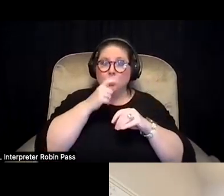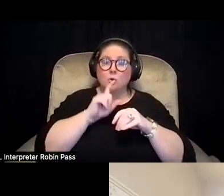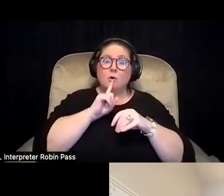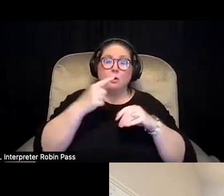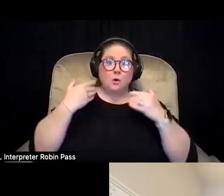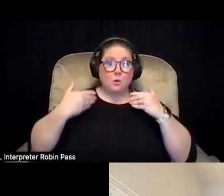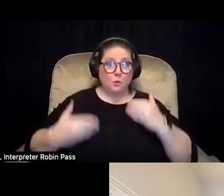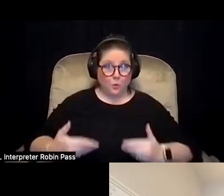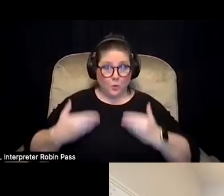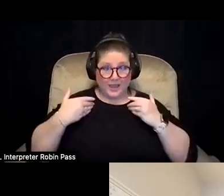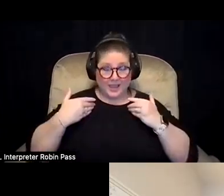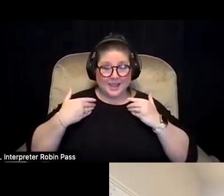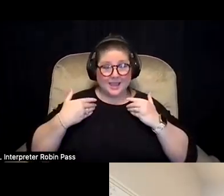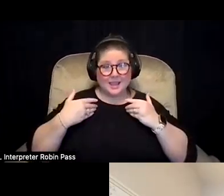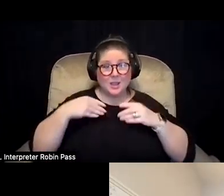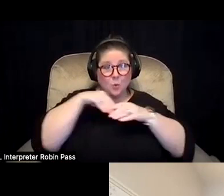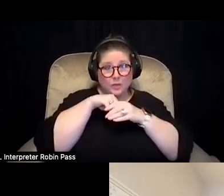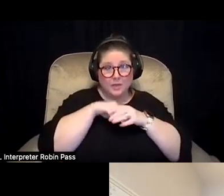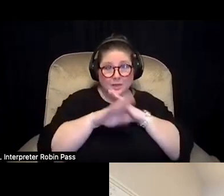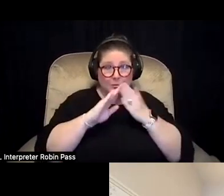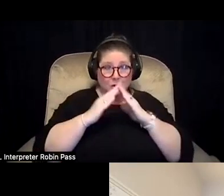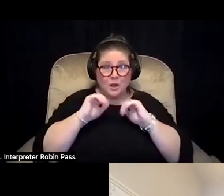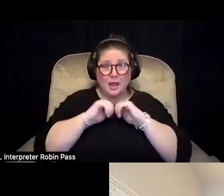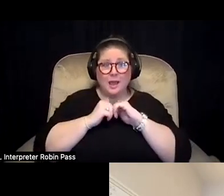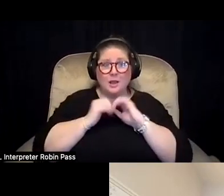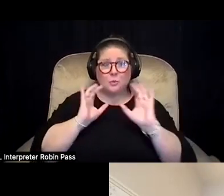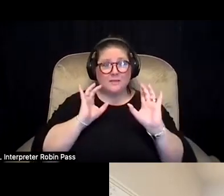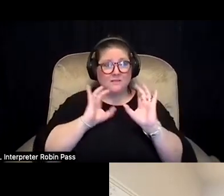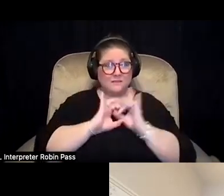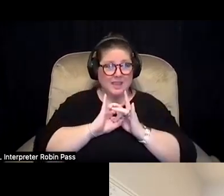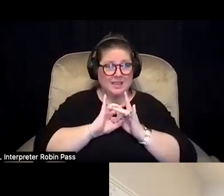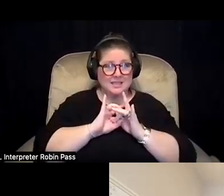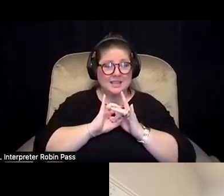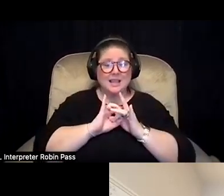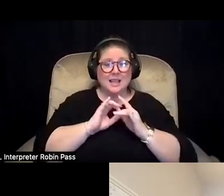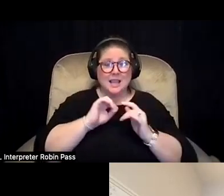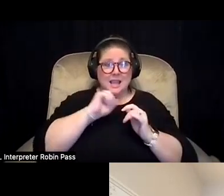in within our community right how do we fit in our own community and and having conversations that